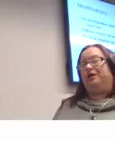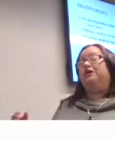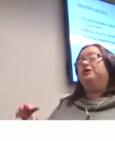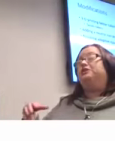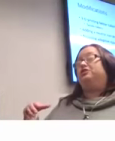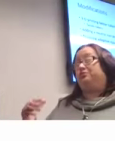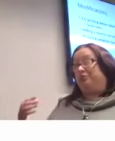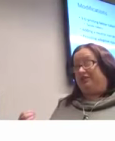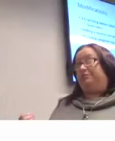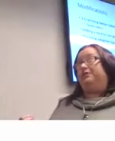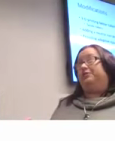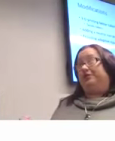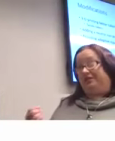We've actually brought in some engineering faculty and doing play testing has made them think more about accessibility.